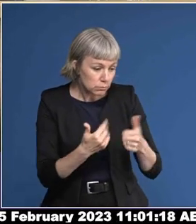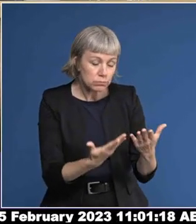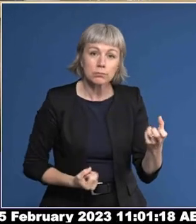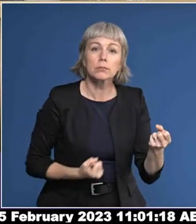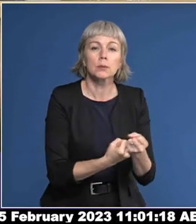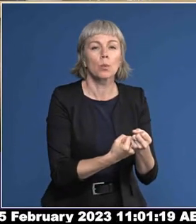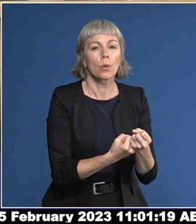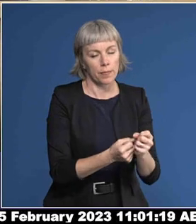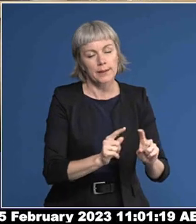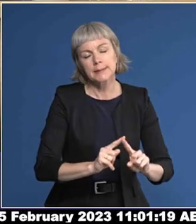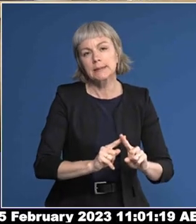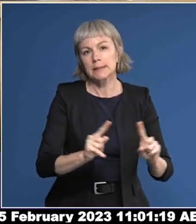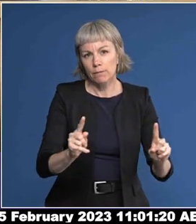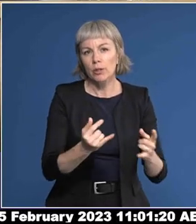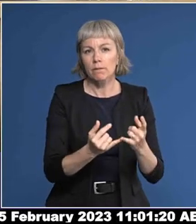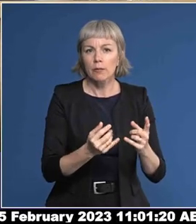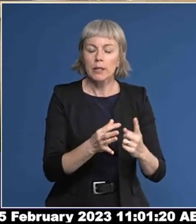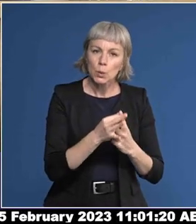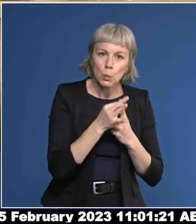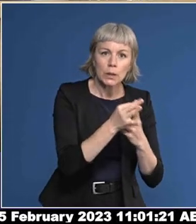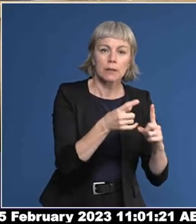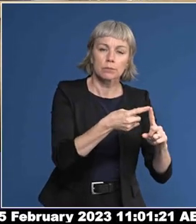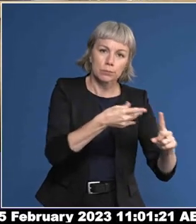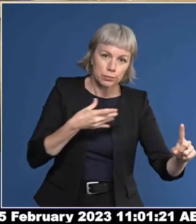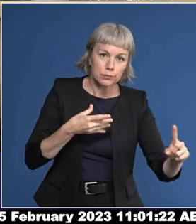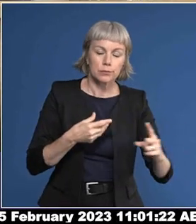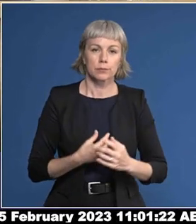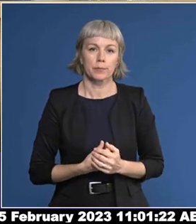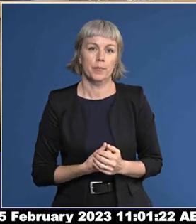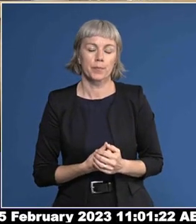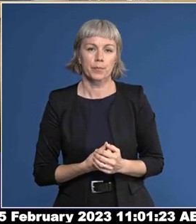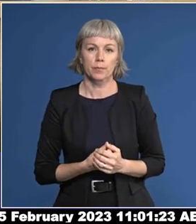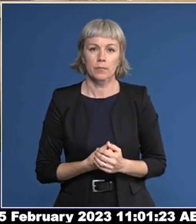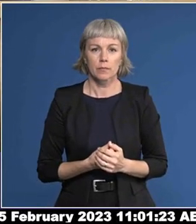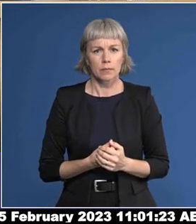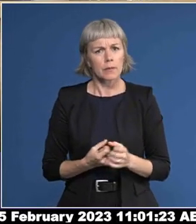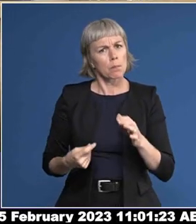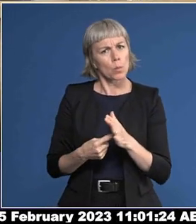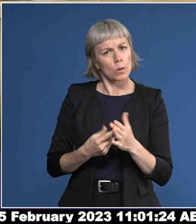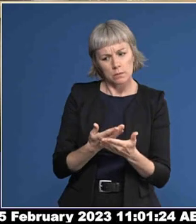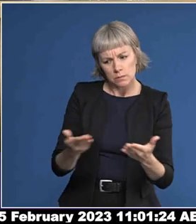support around the workers knowing what they needed to do and how they needed to do that.